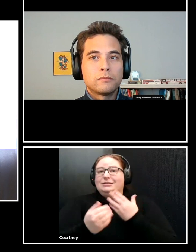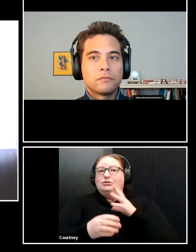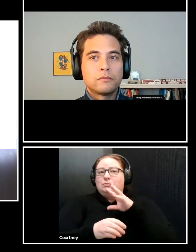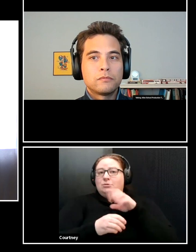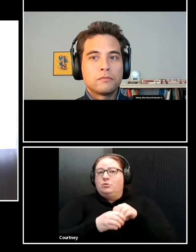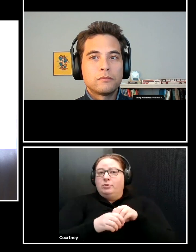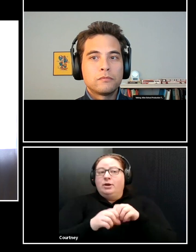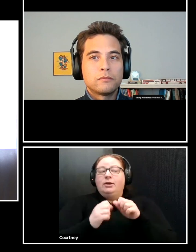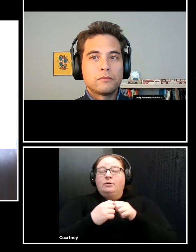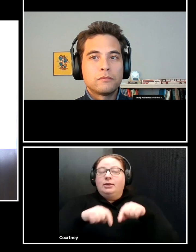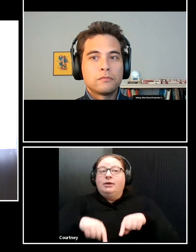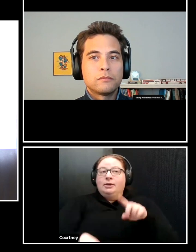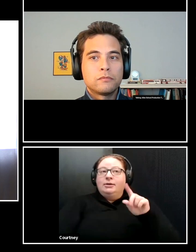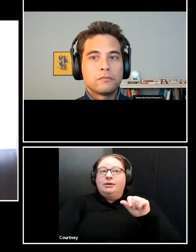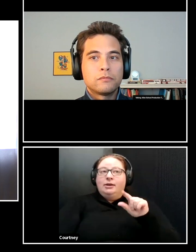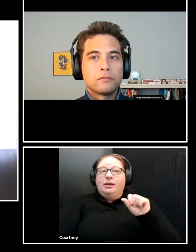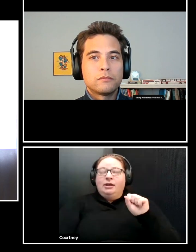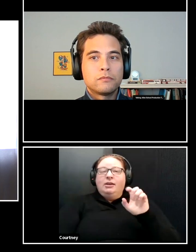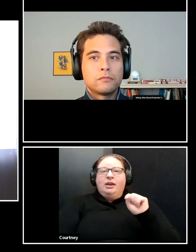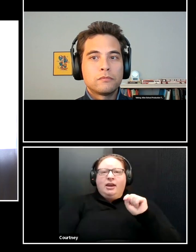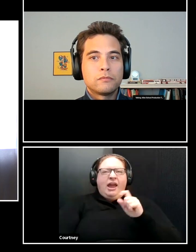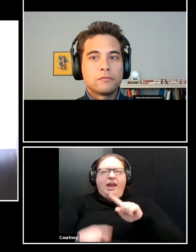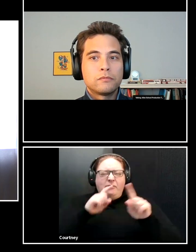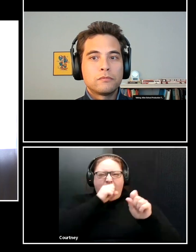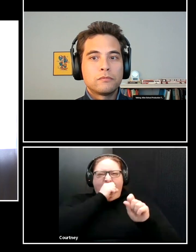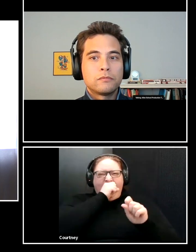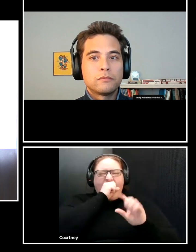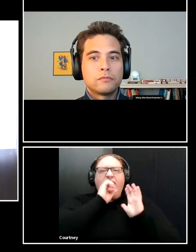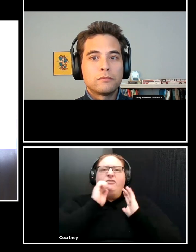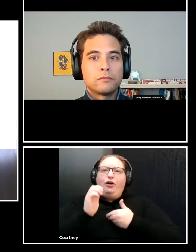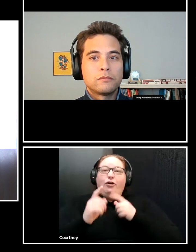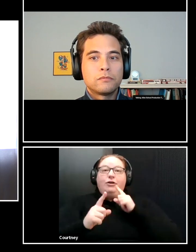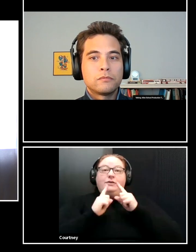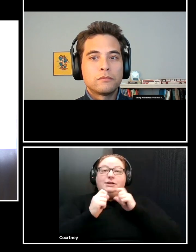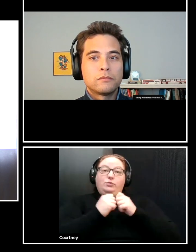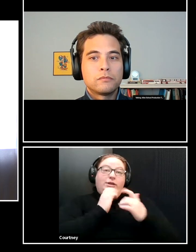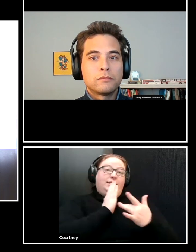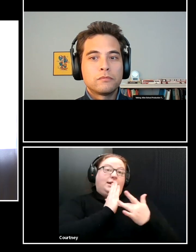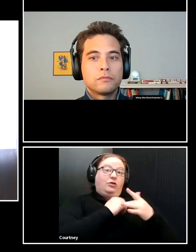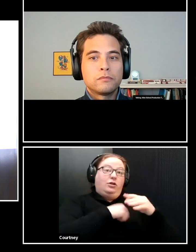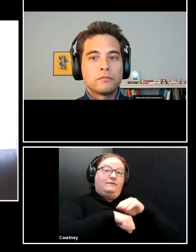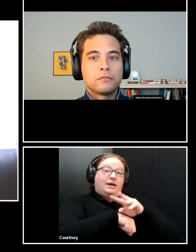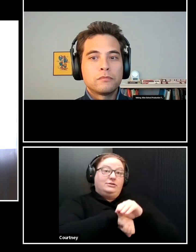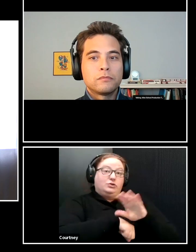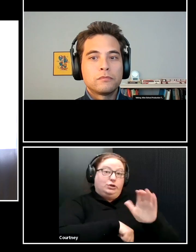um based on our conversations with the technical advisory group uh that wasn't necessarily a big